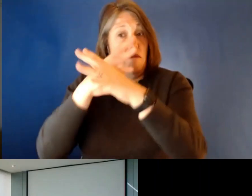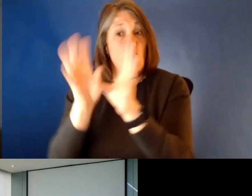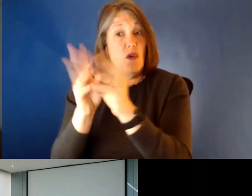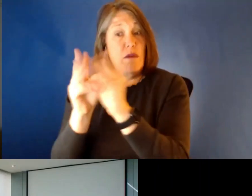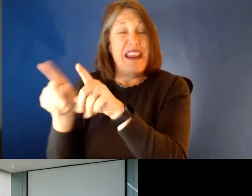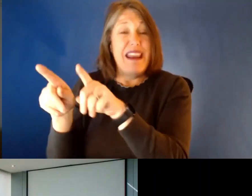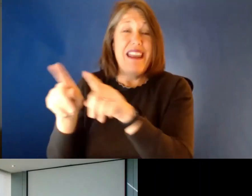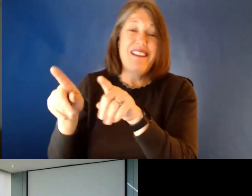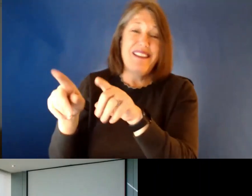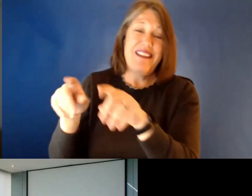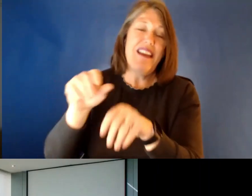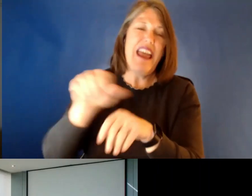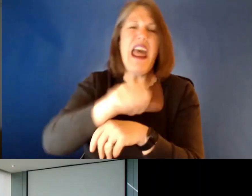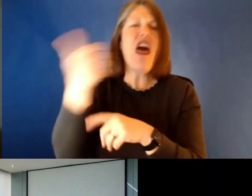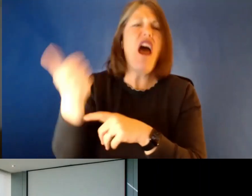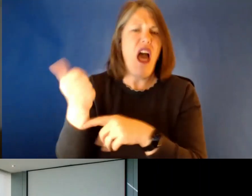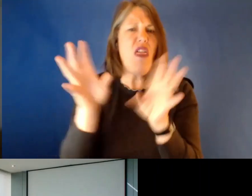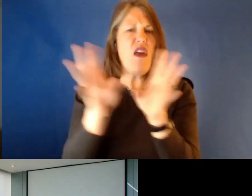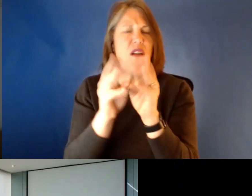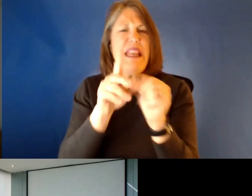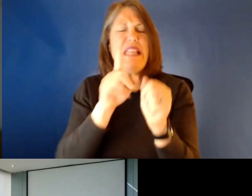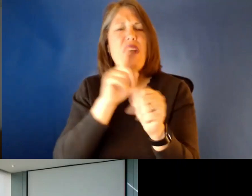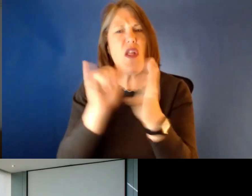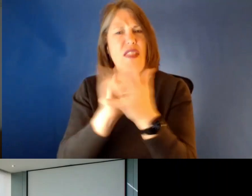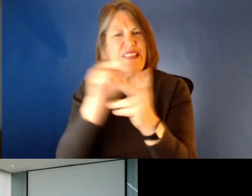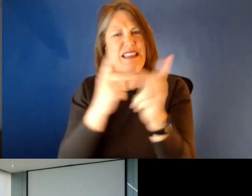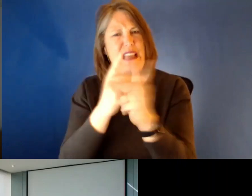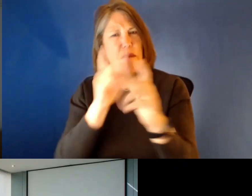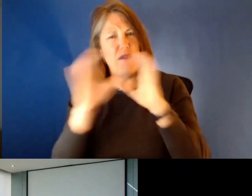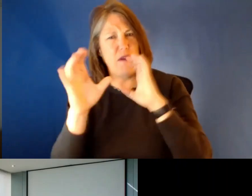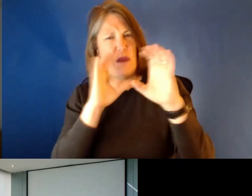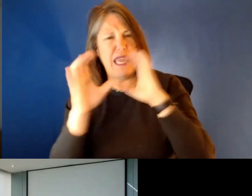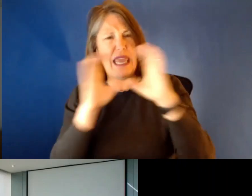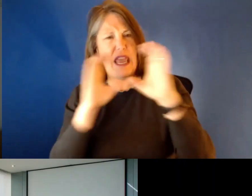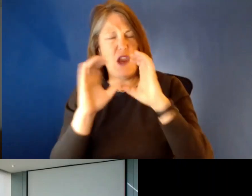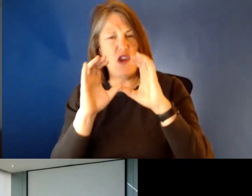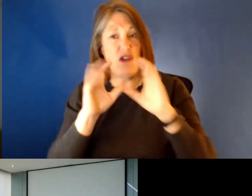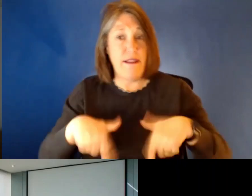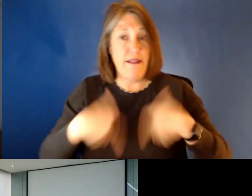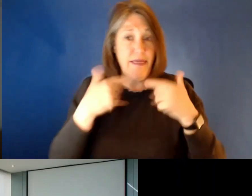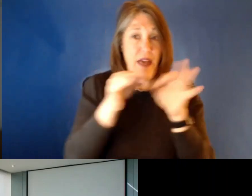06:19:50 meetings are these forms of communication. Live close captioning will be